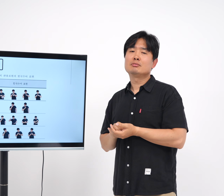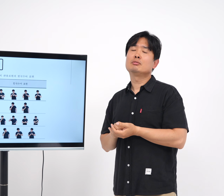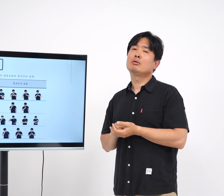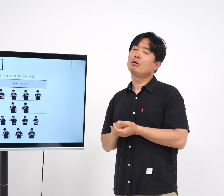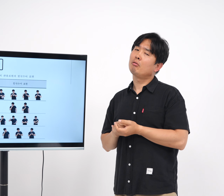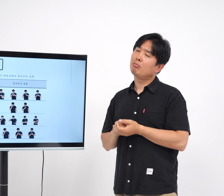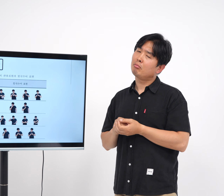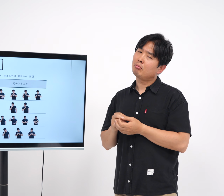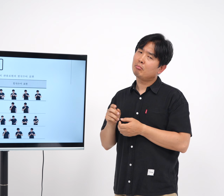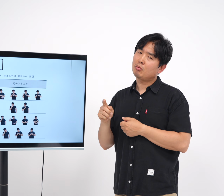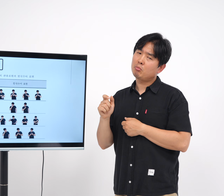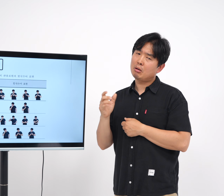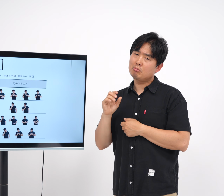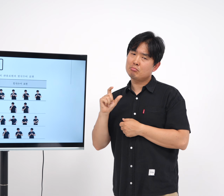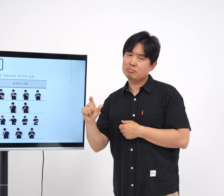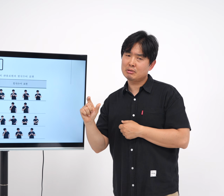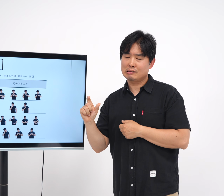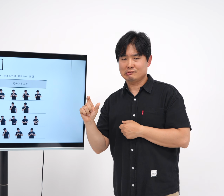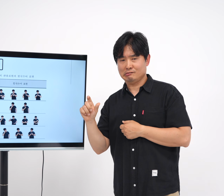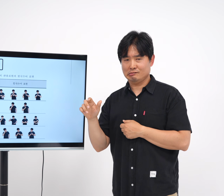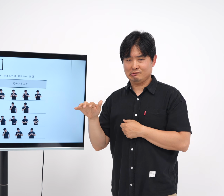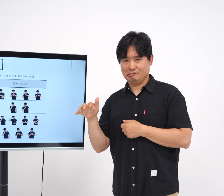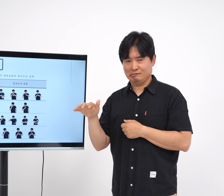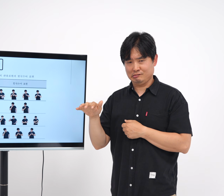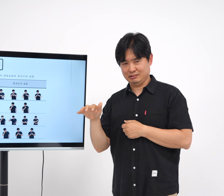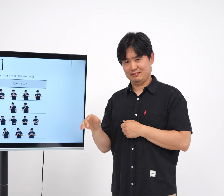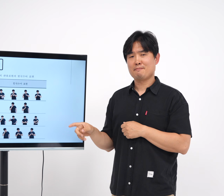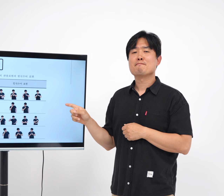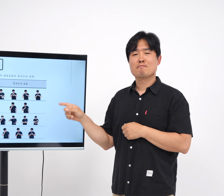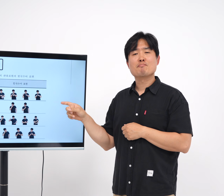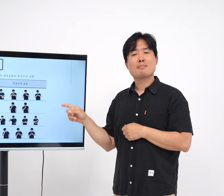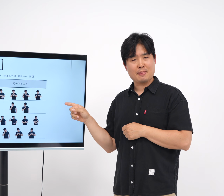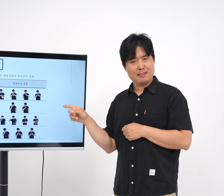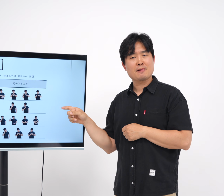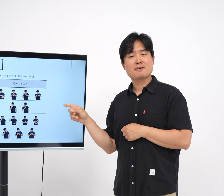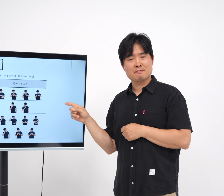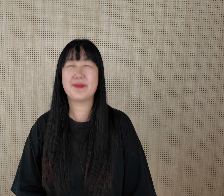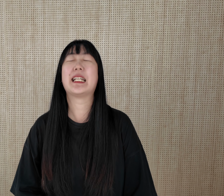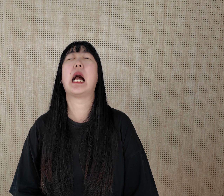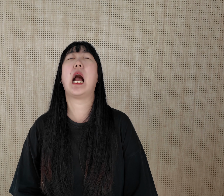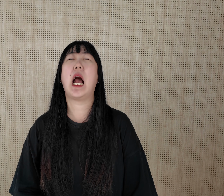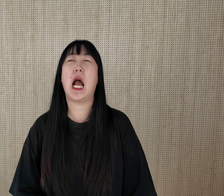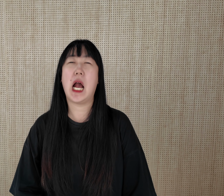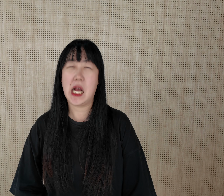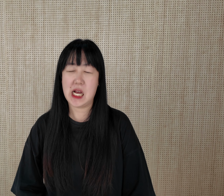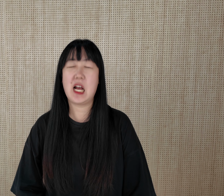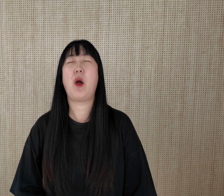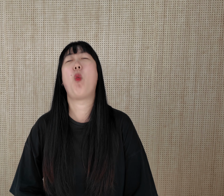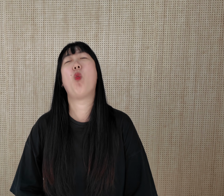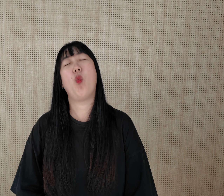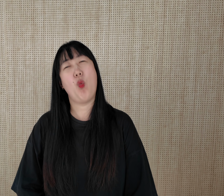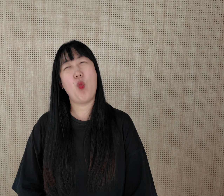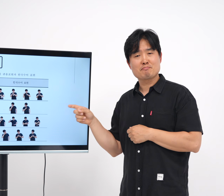Therefore, it is difficult to say that it is an idiomatic sign language. Ah~ Oh, I see~